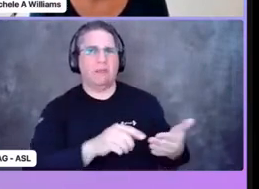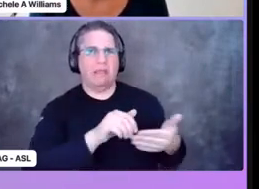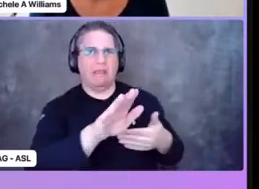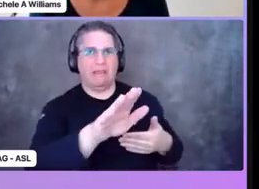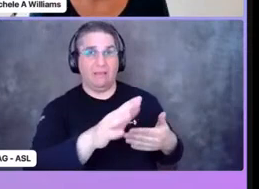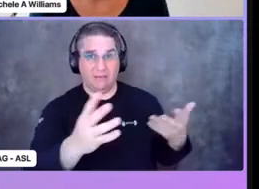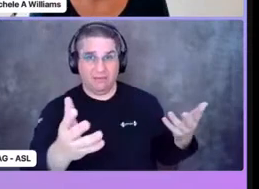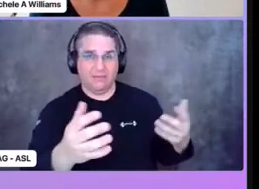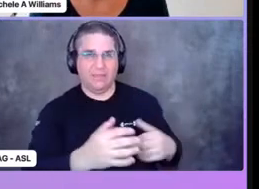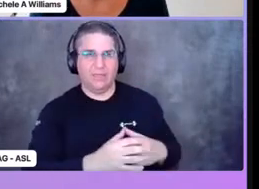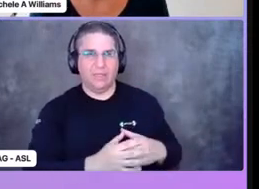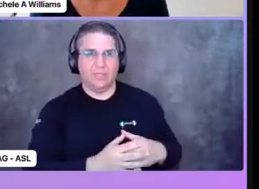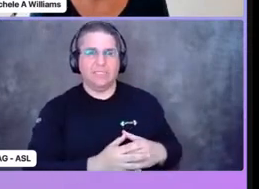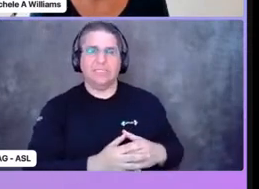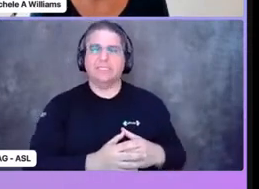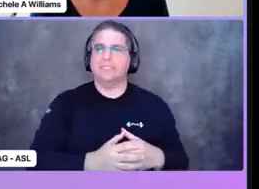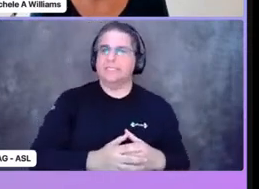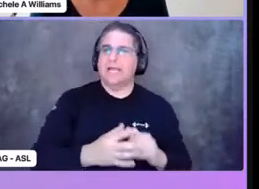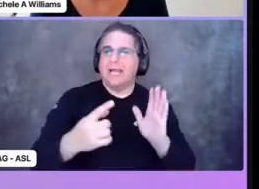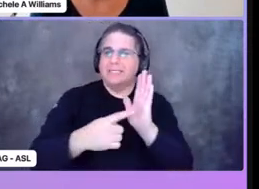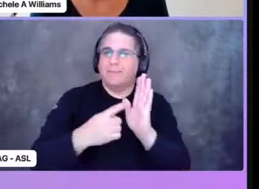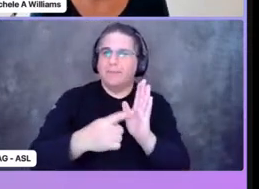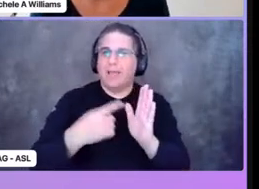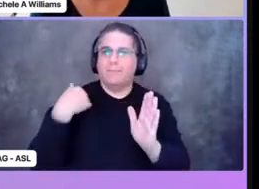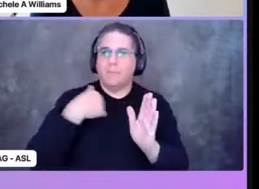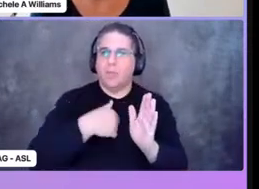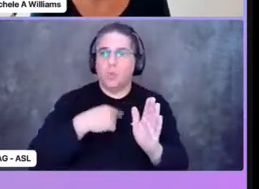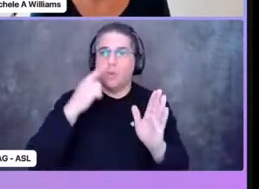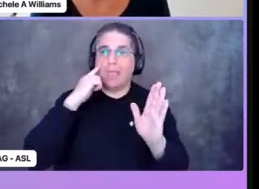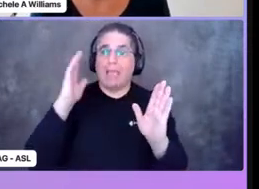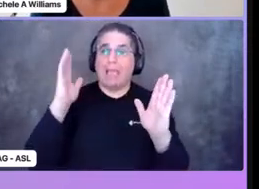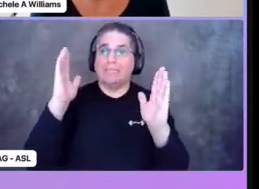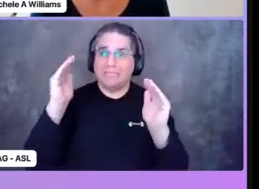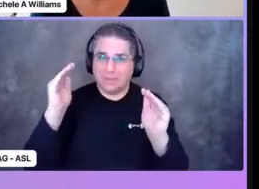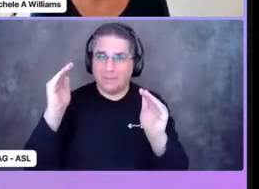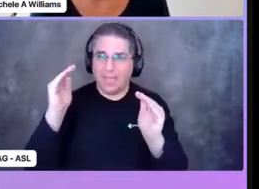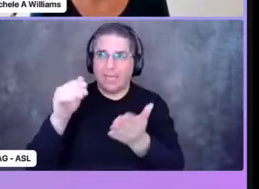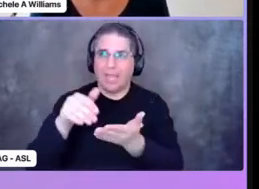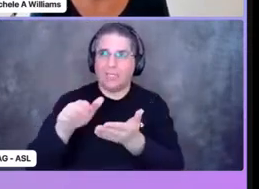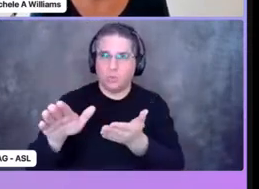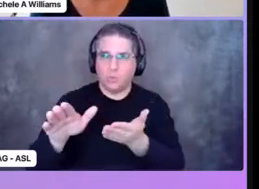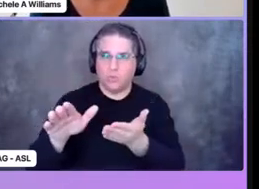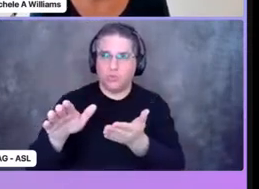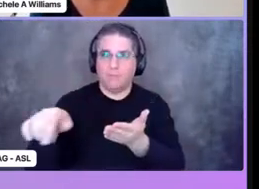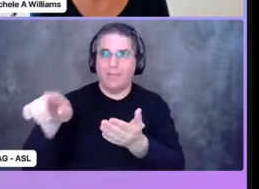disabled people unless discrimination is actively happening. Would that also extend to places where